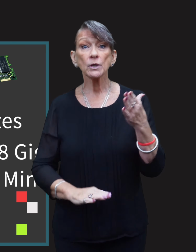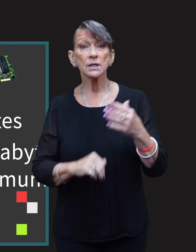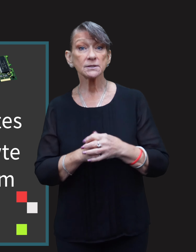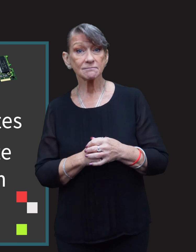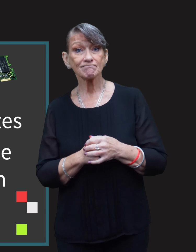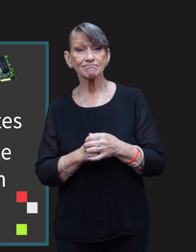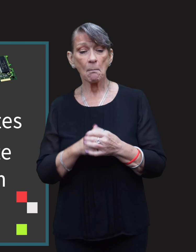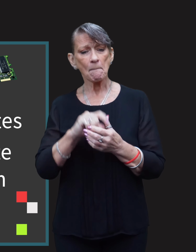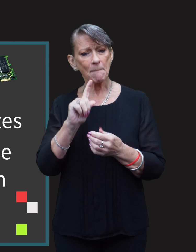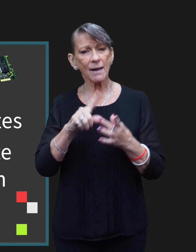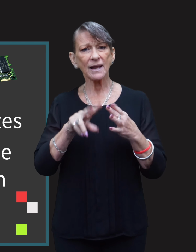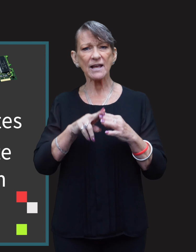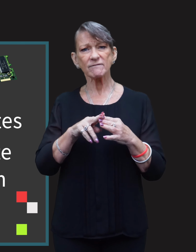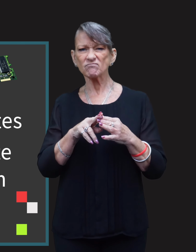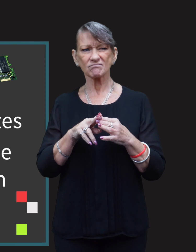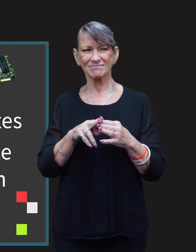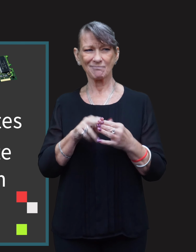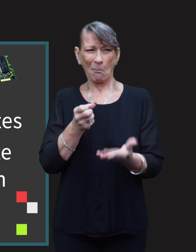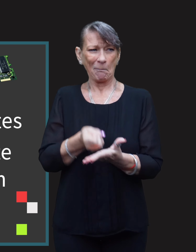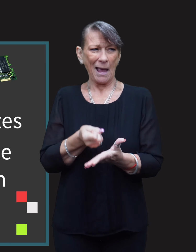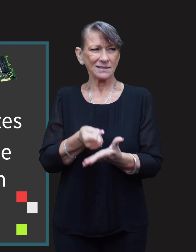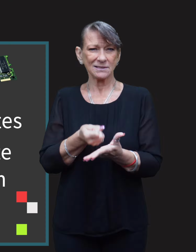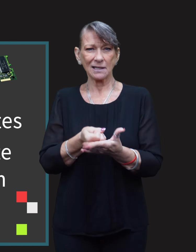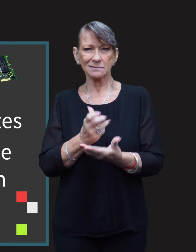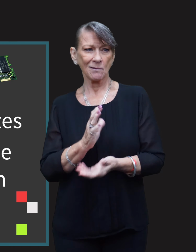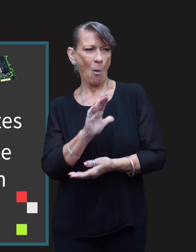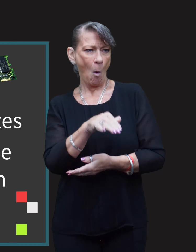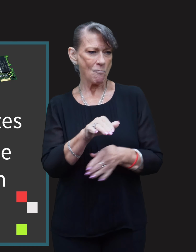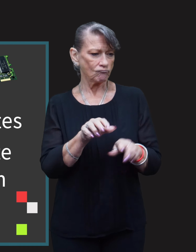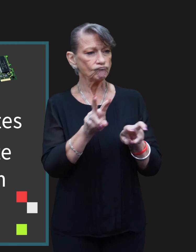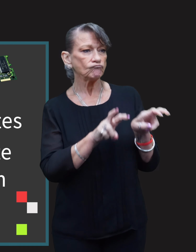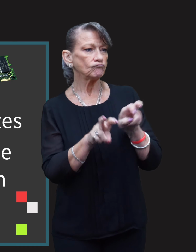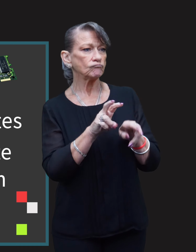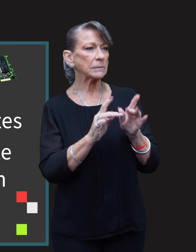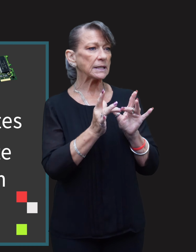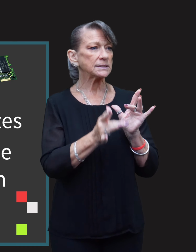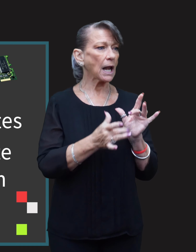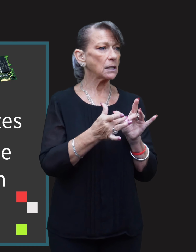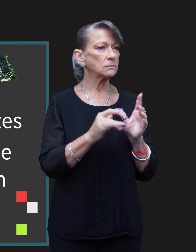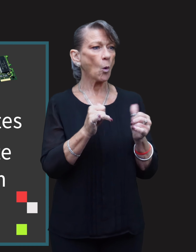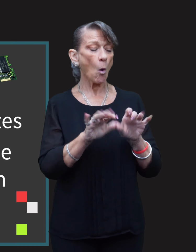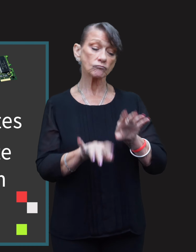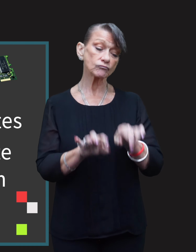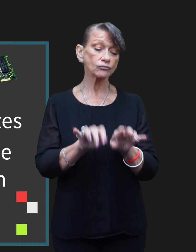However, if you only need to do basic tasks, like browsing the internet, or writing a document,